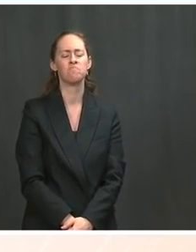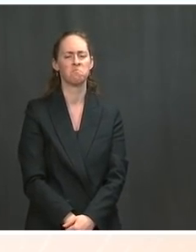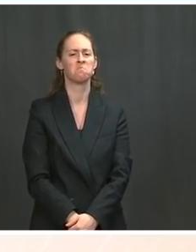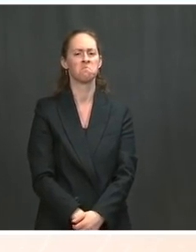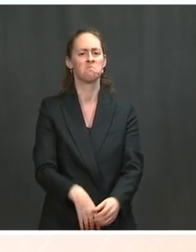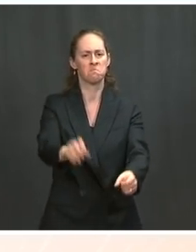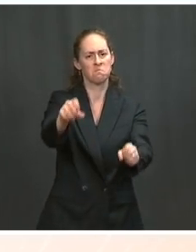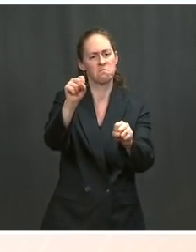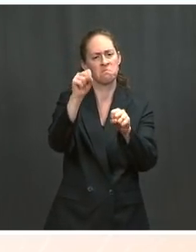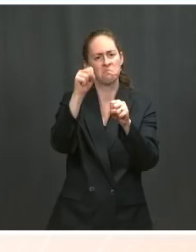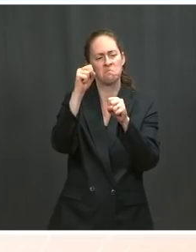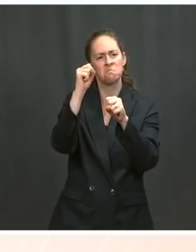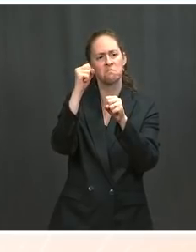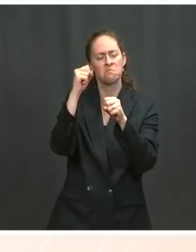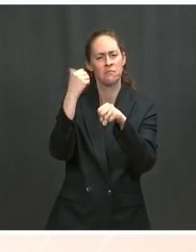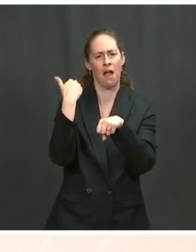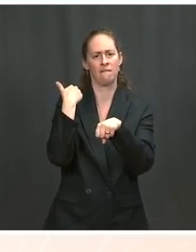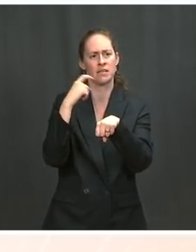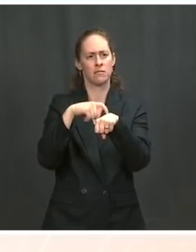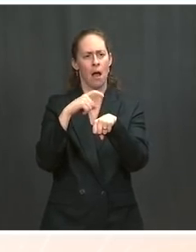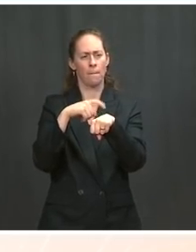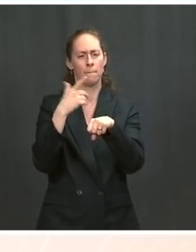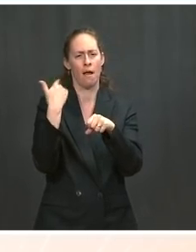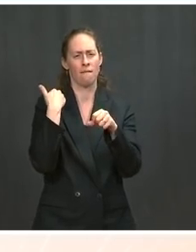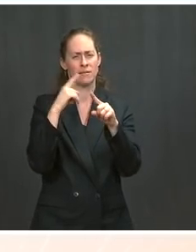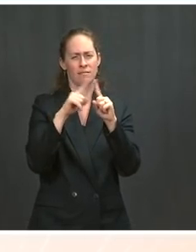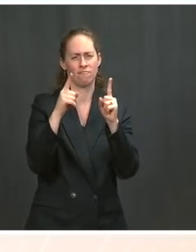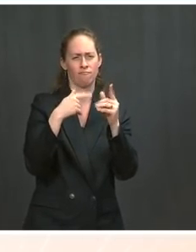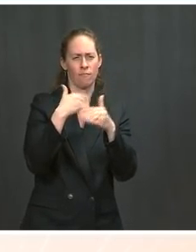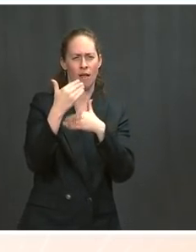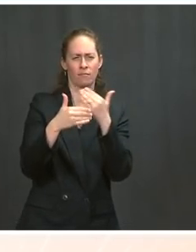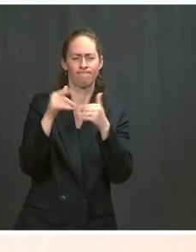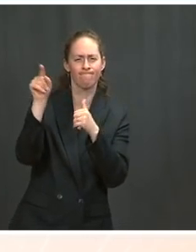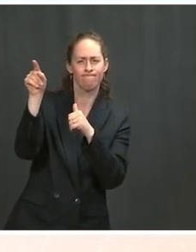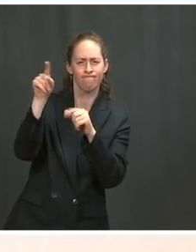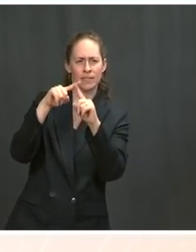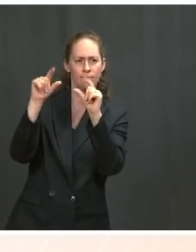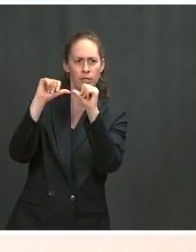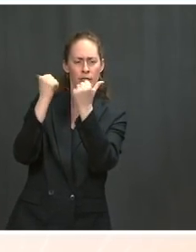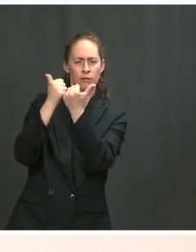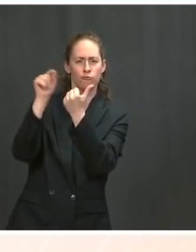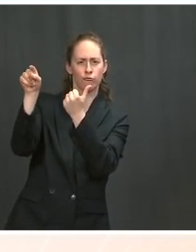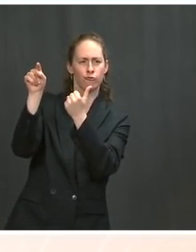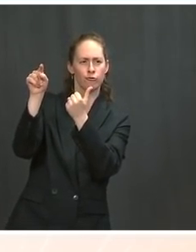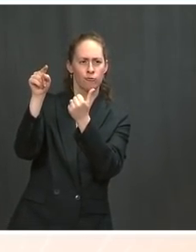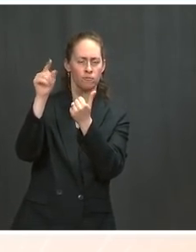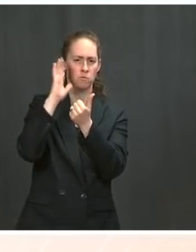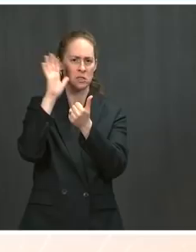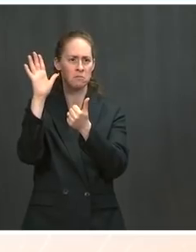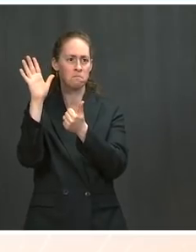that's done through different agencies and Secretaries and making a recommendation on the extension, so I can't get ahead of that.